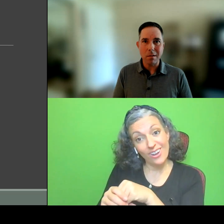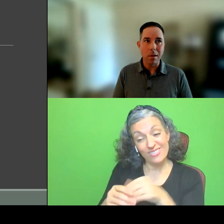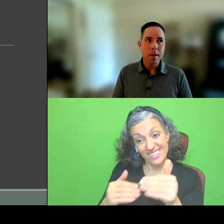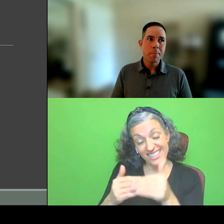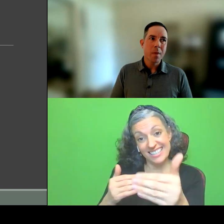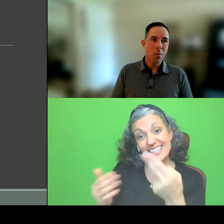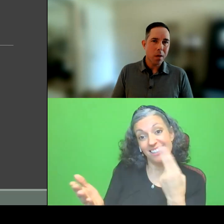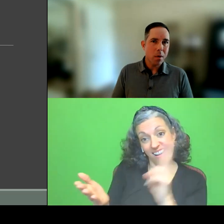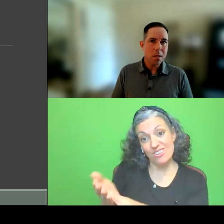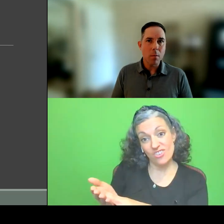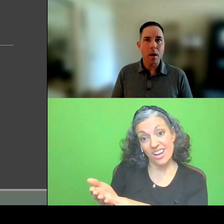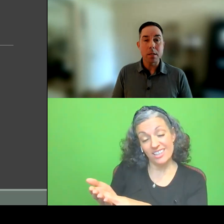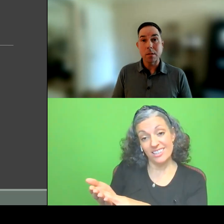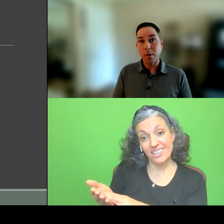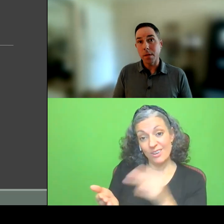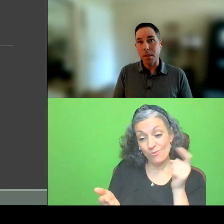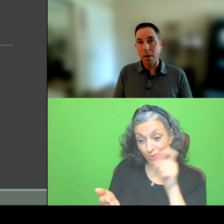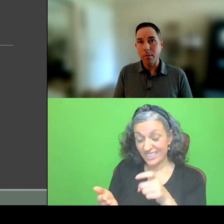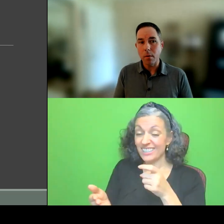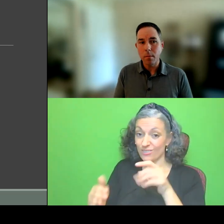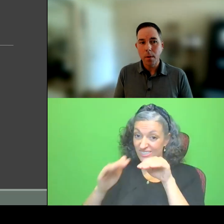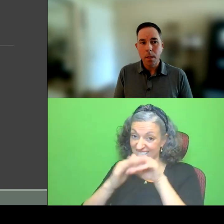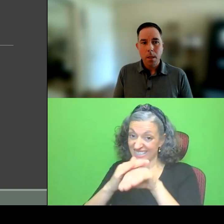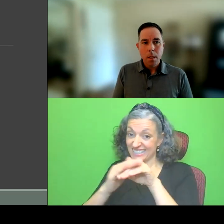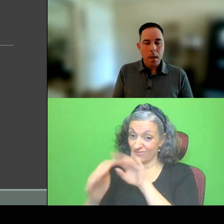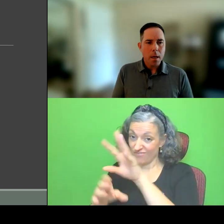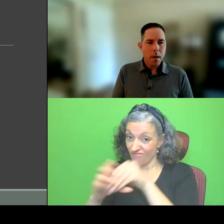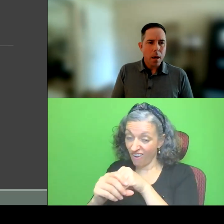cycle, we are going to want to talk about accessibility in the platform.